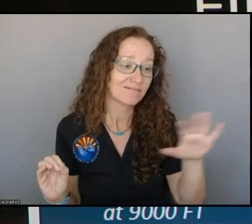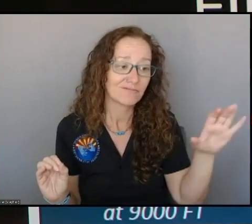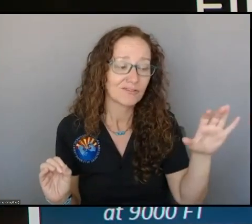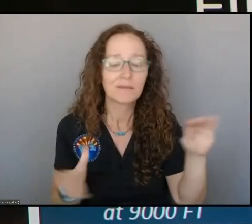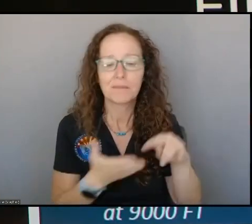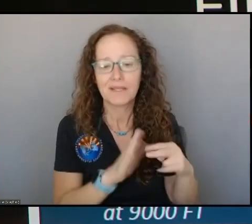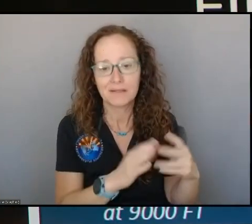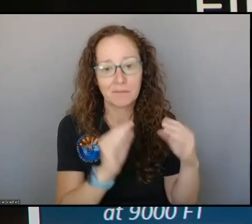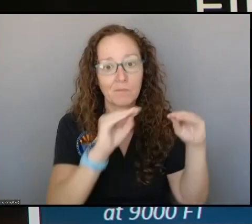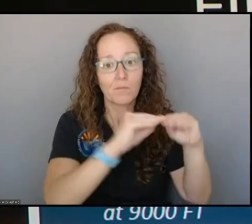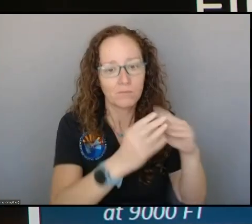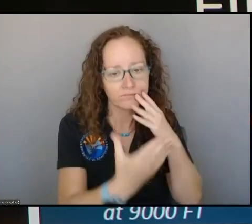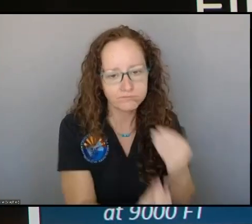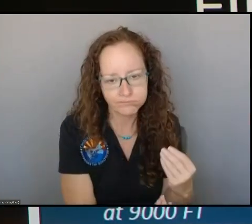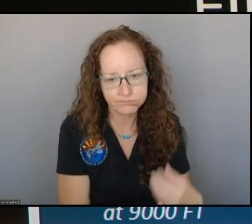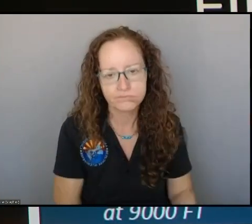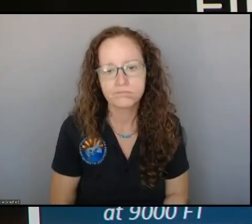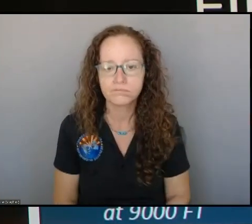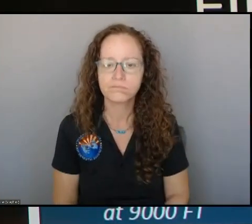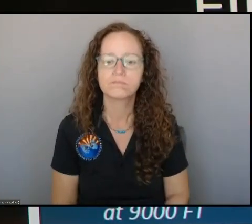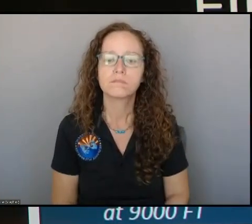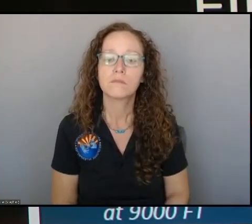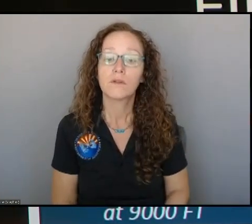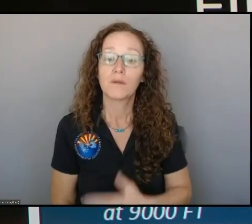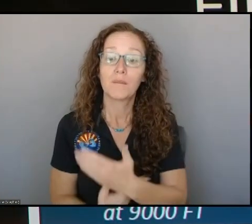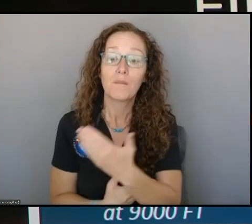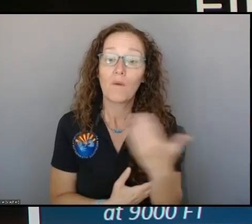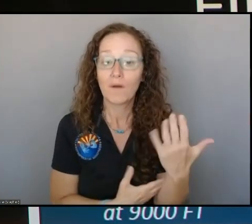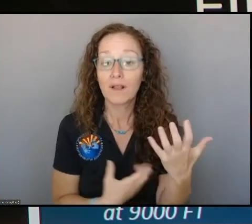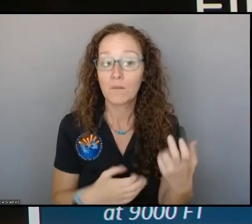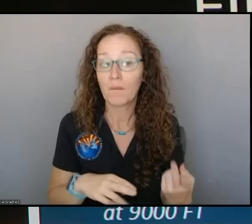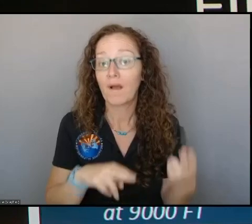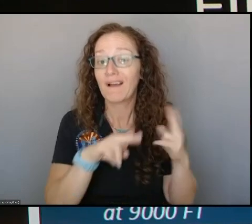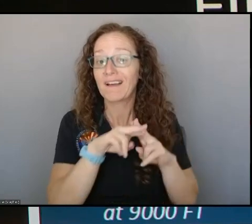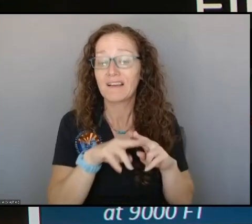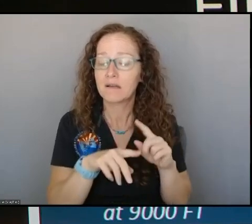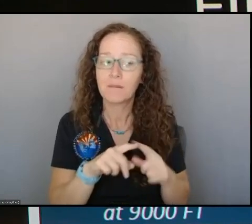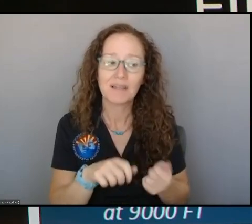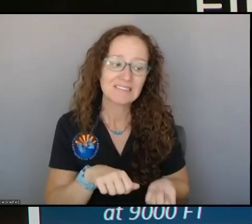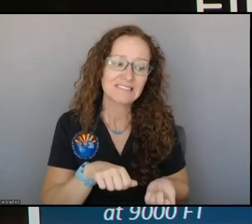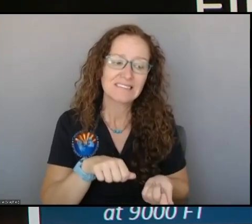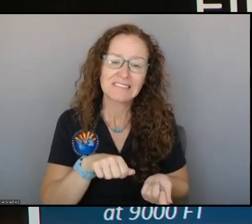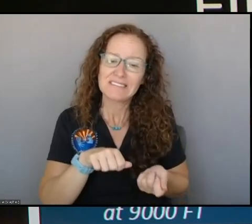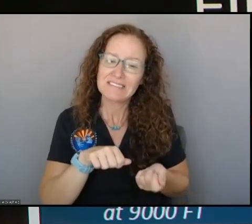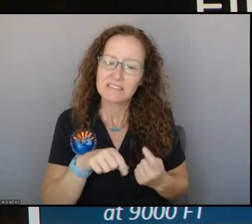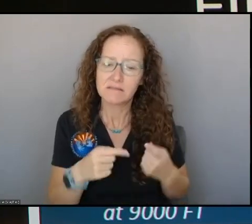relative humidity to come back up, it's going to be struggling, it's going to stay low. And in the afternoons get back down